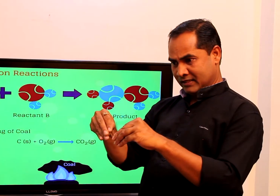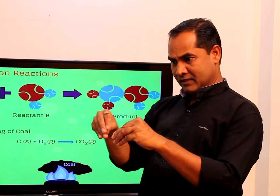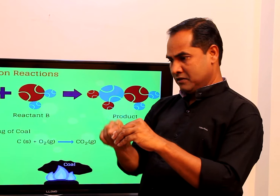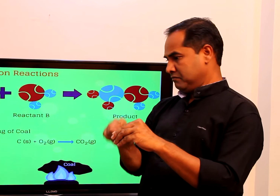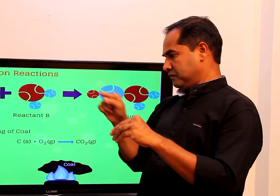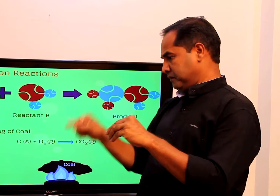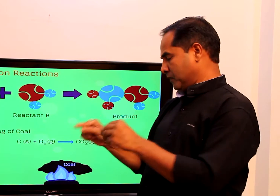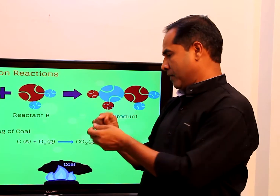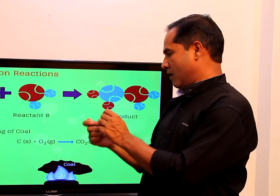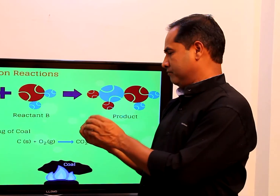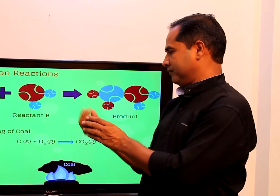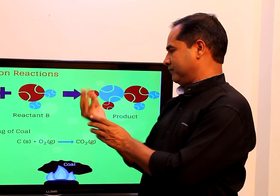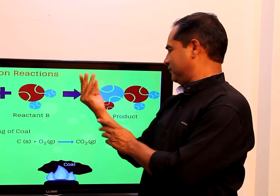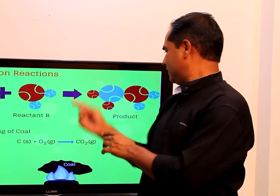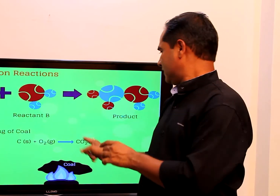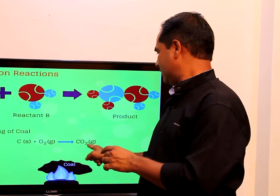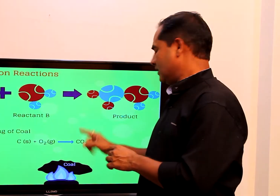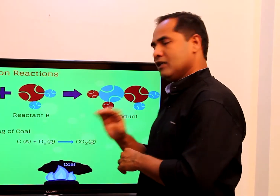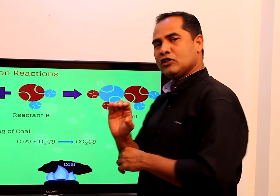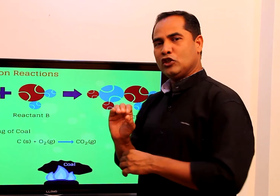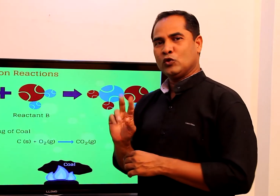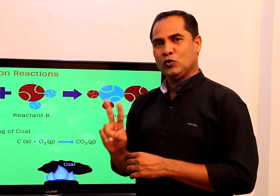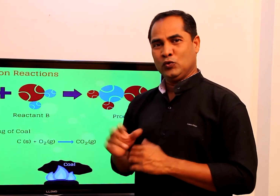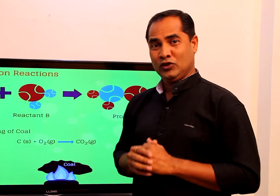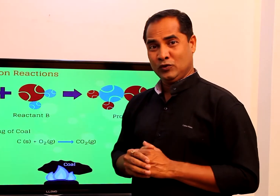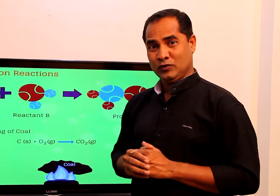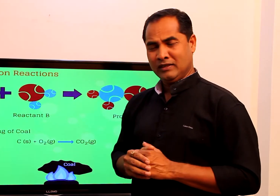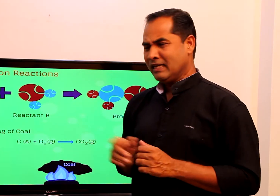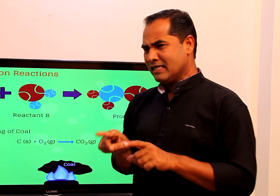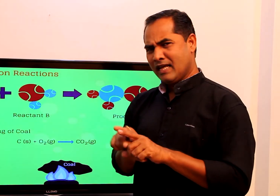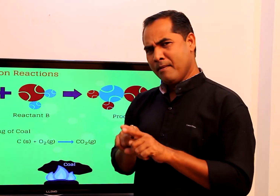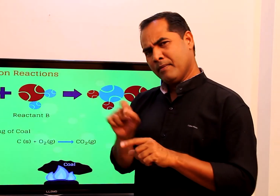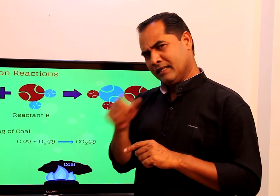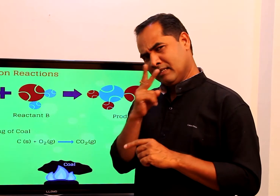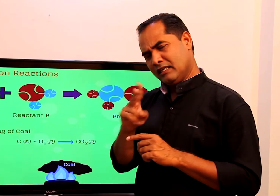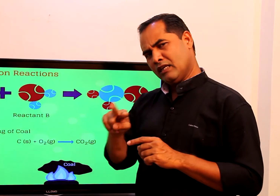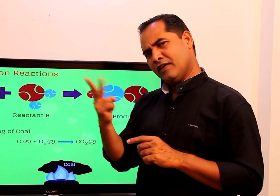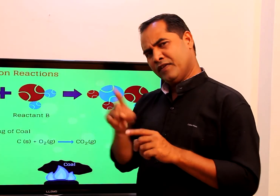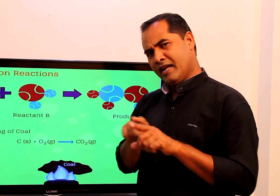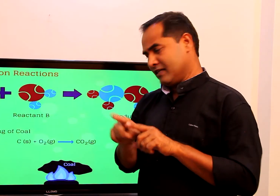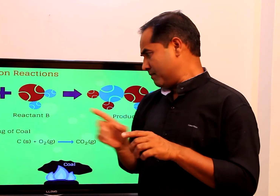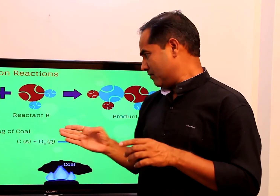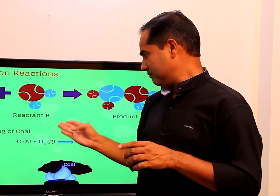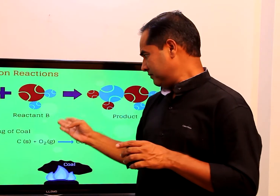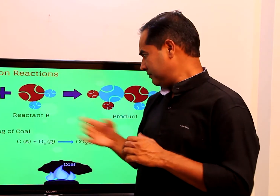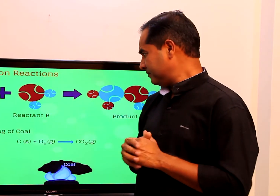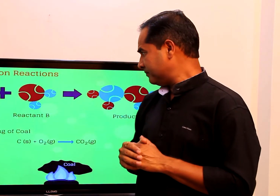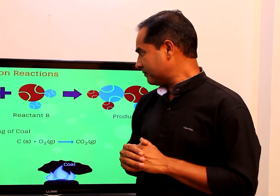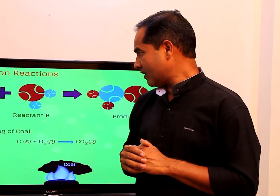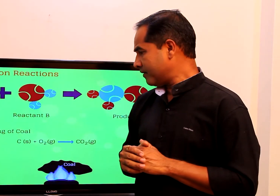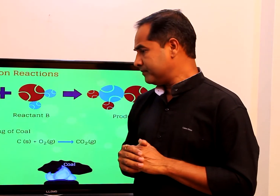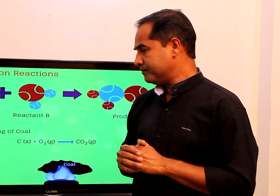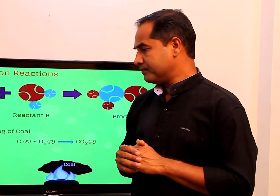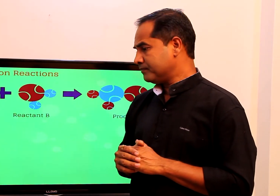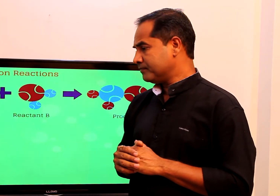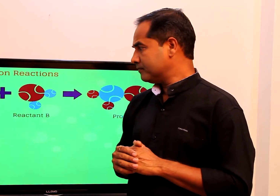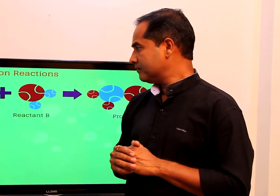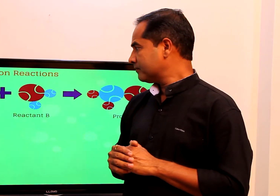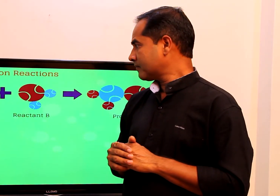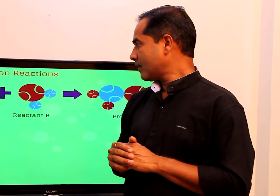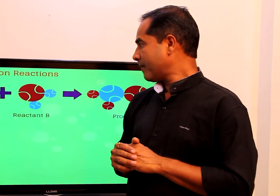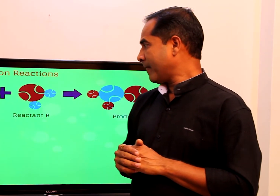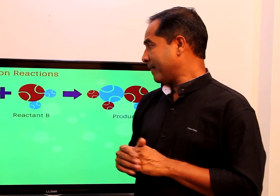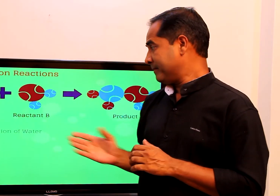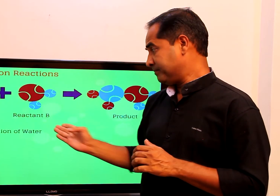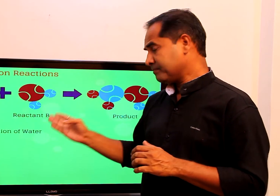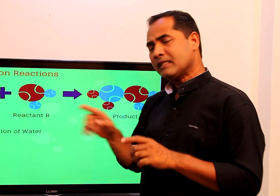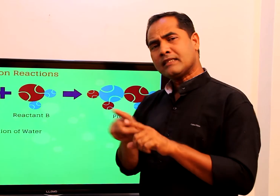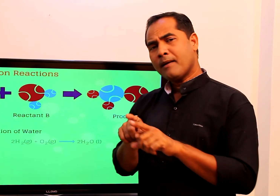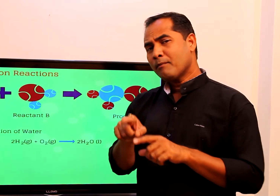So carbon and oxygen combine to make carbon dioxide. We'll see one more example.